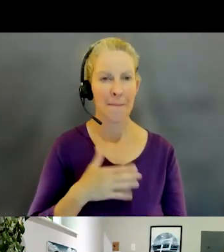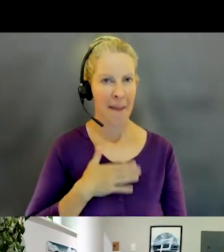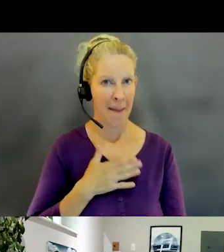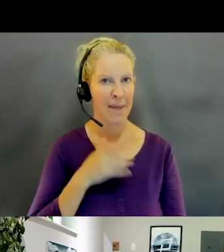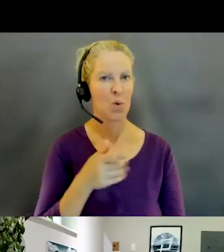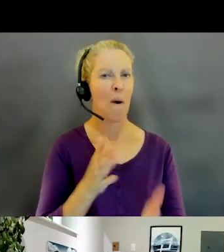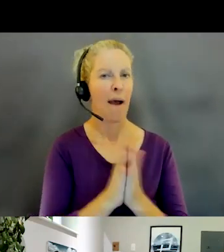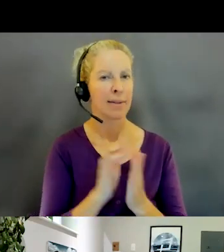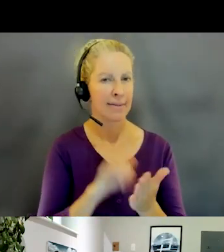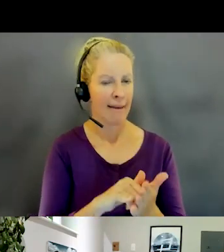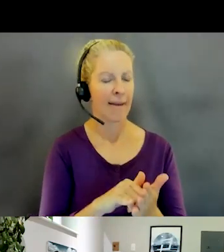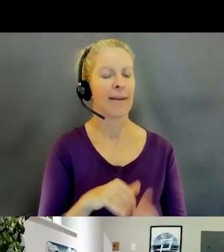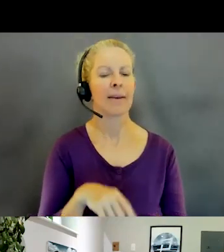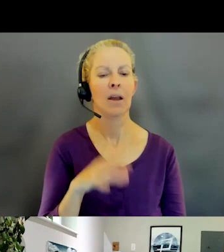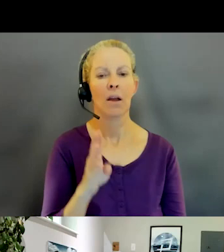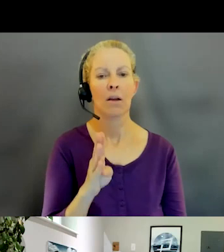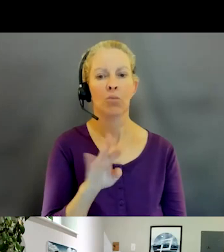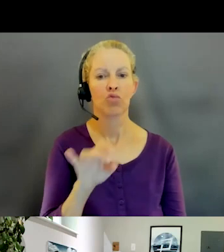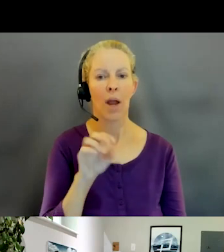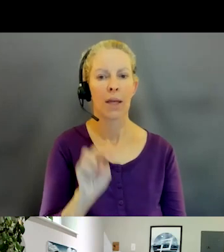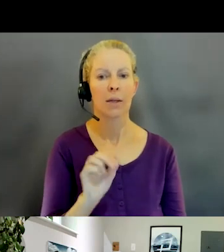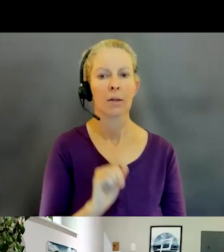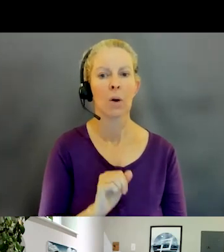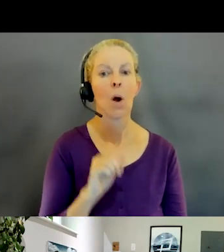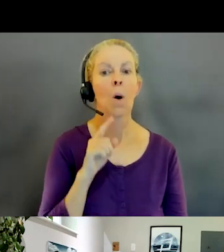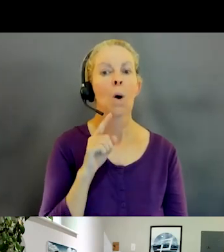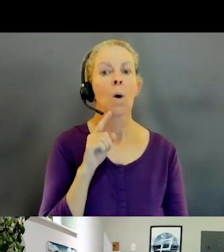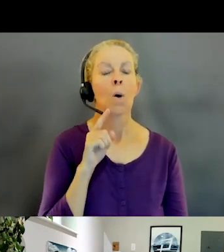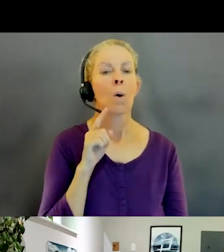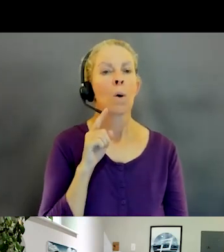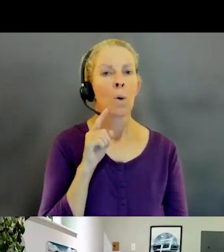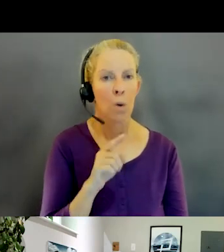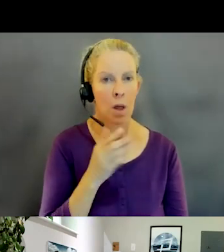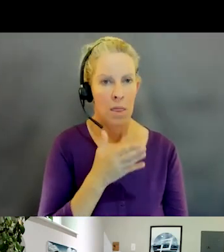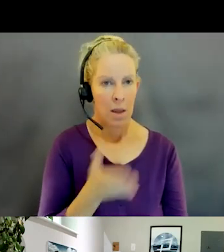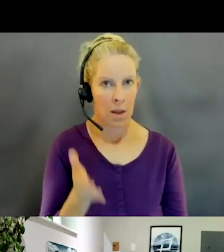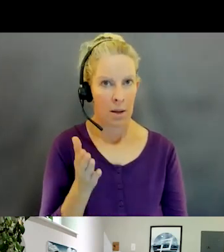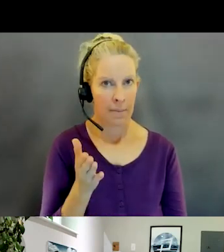off of that a little bit, one thing I didn't mention is earlier I said, you know, I have been